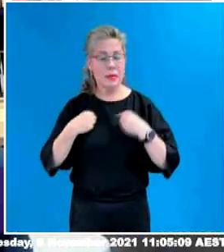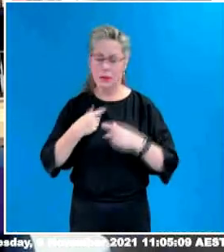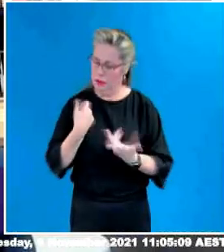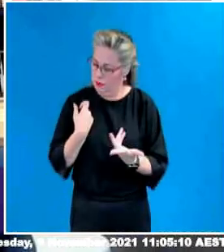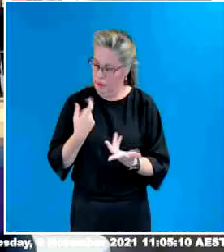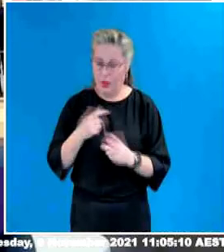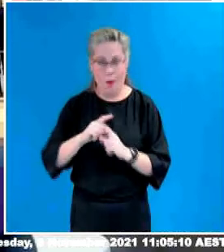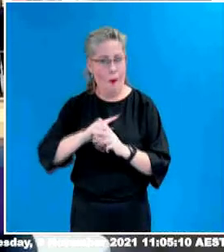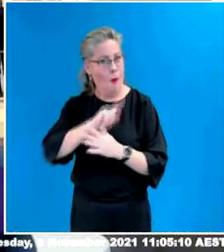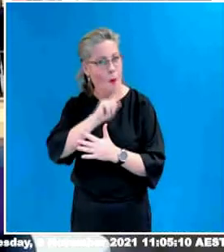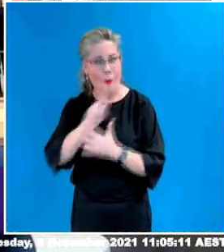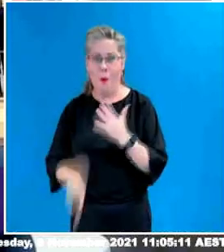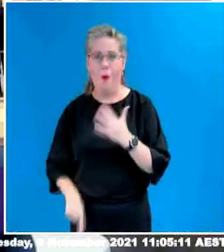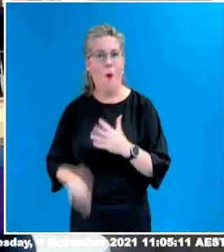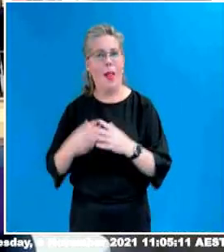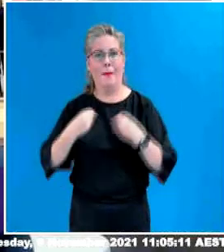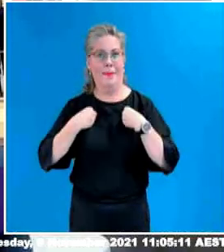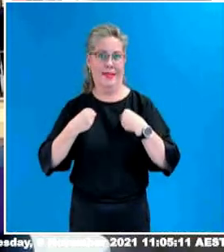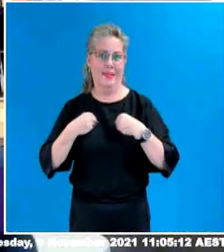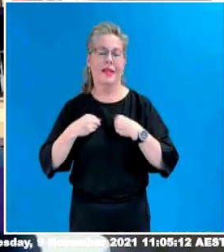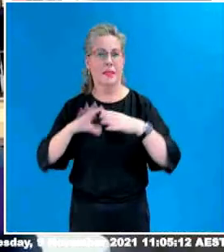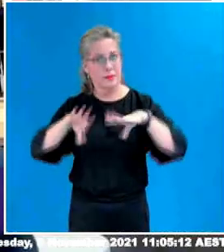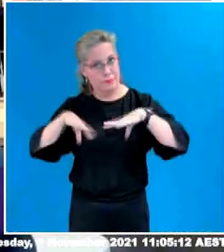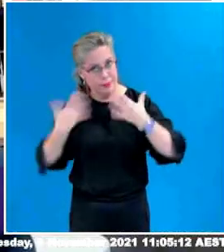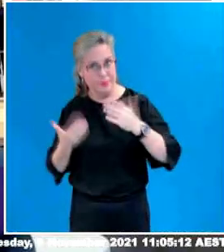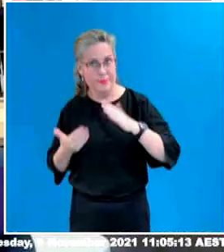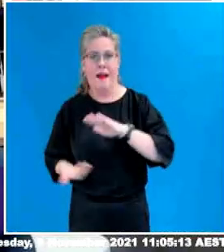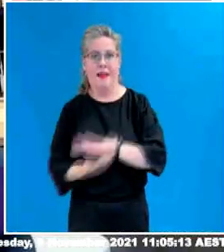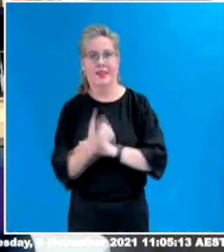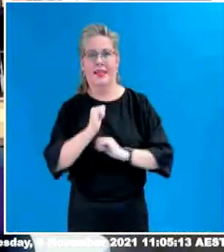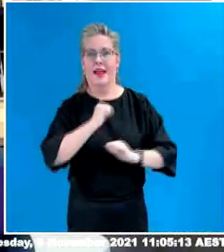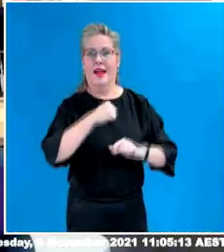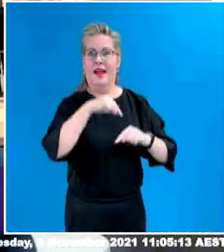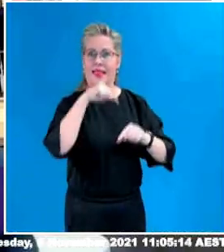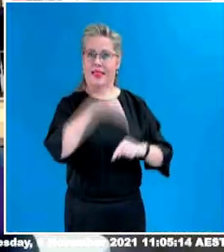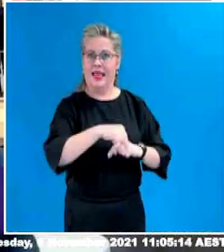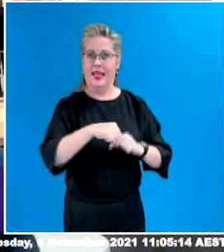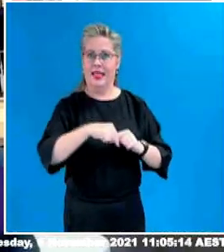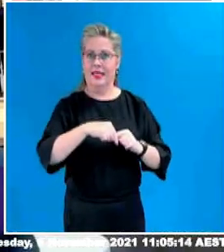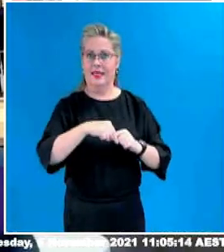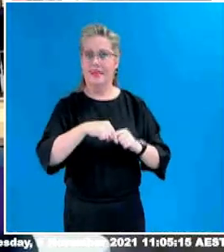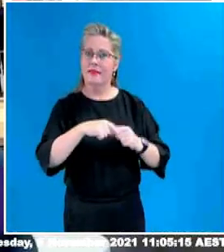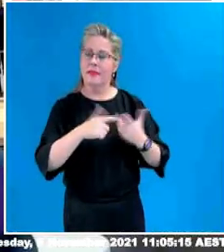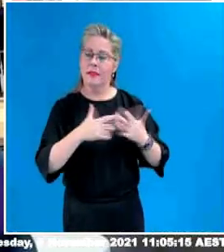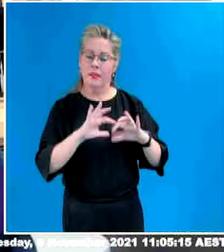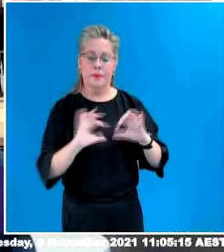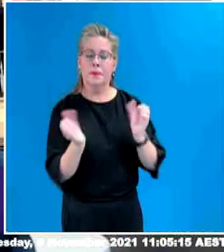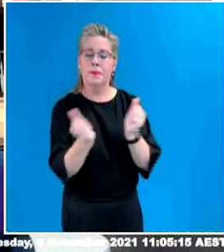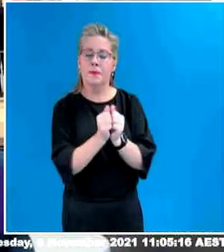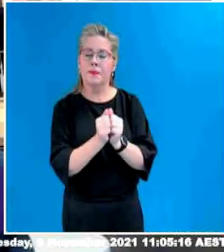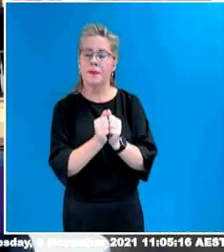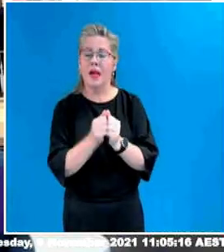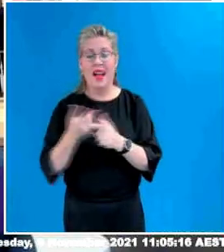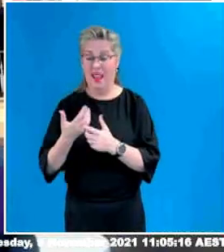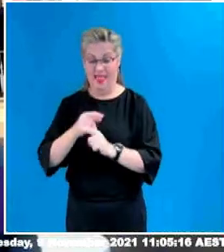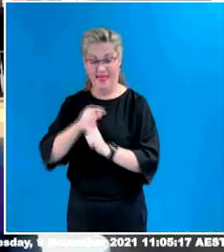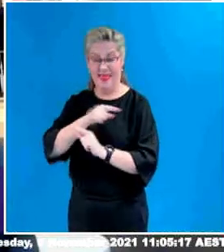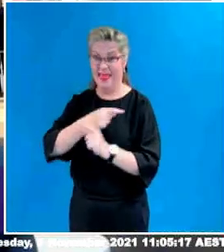So all businesses, whether public or private and no matter what the size, have responsibilities to respect human rights.